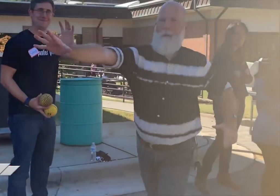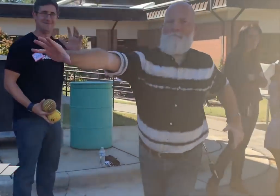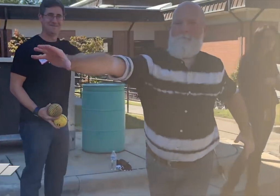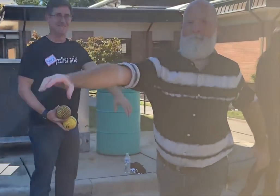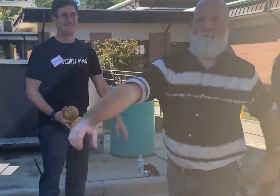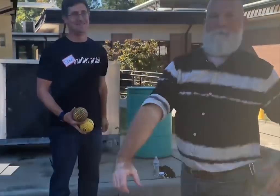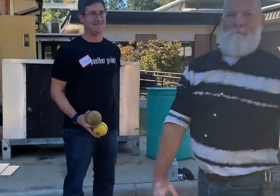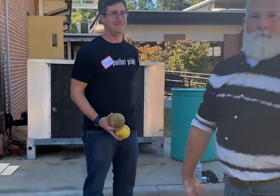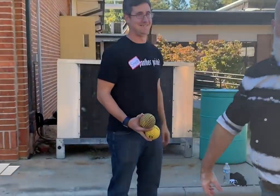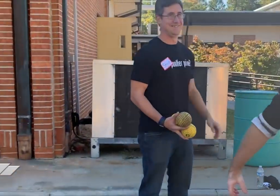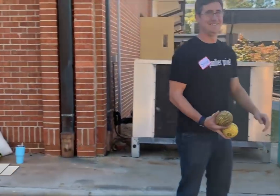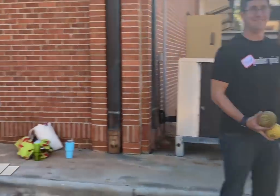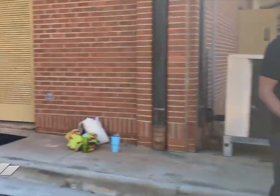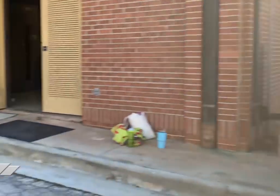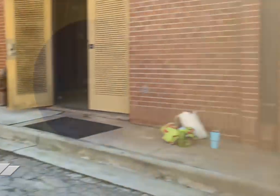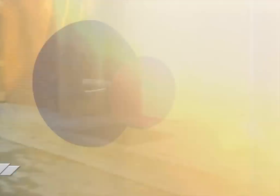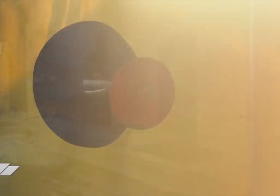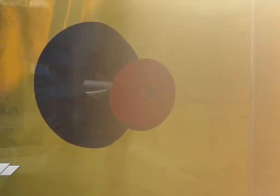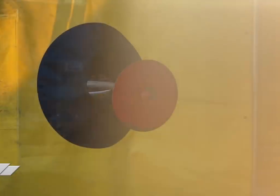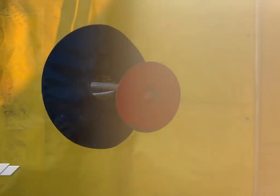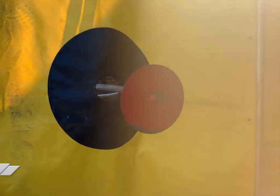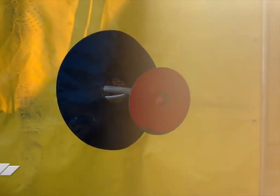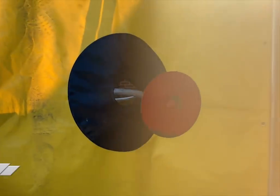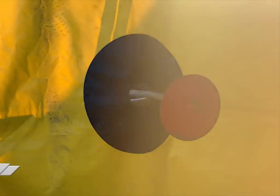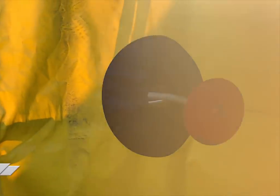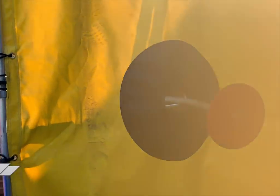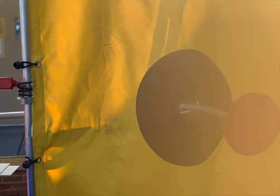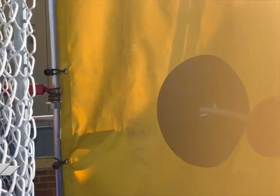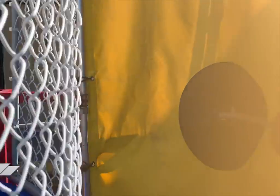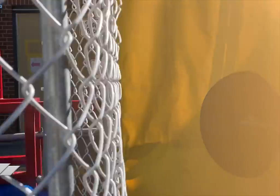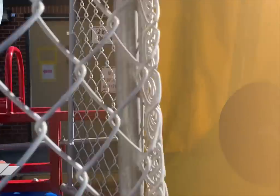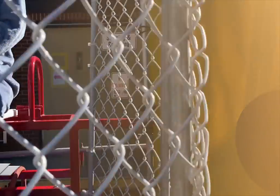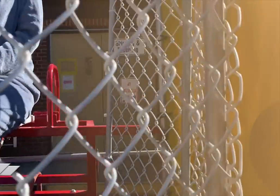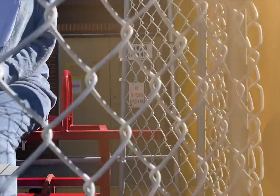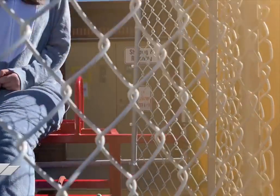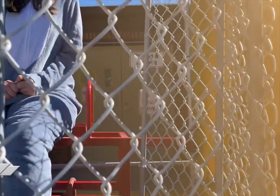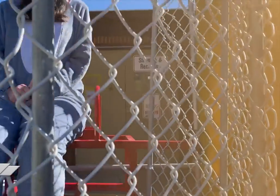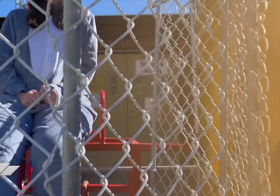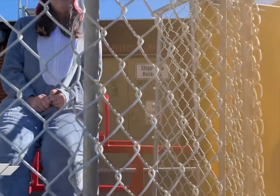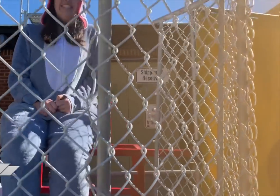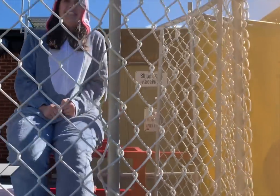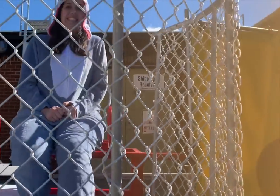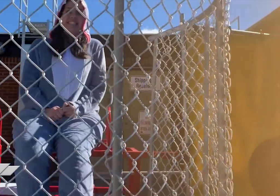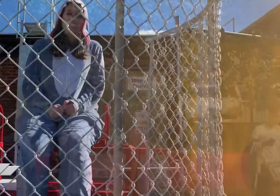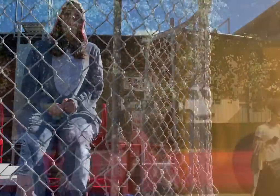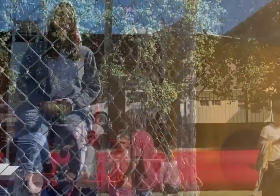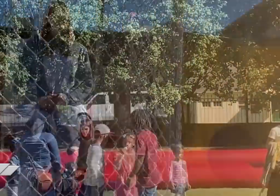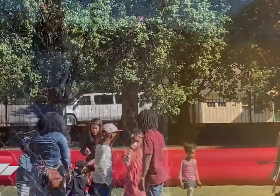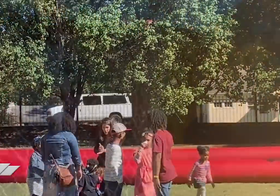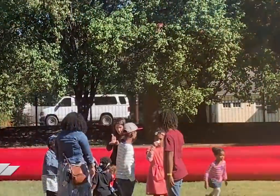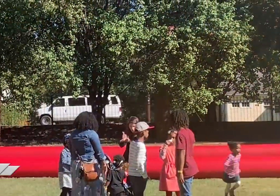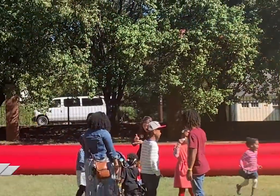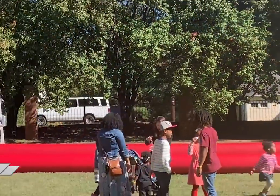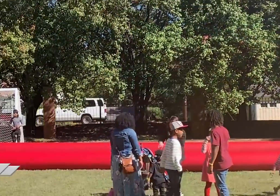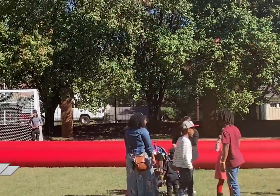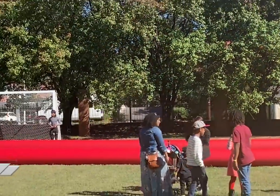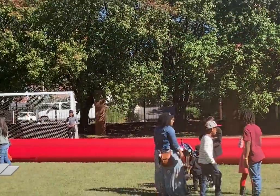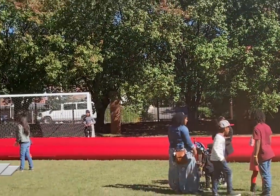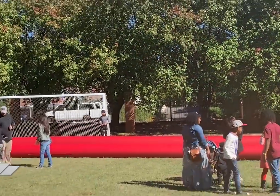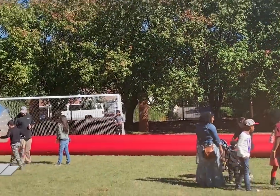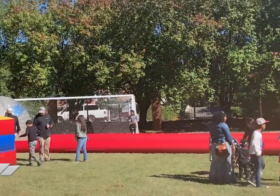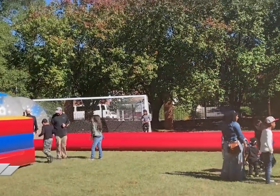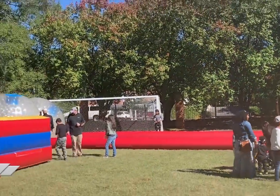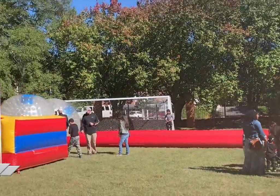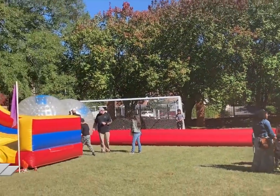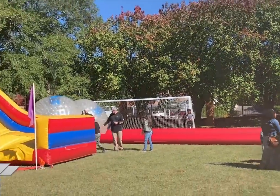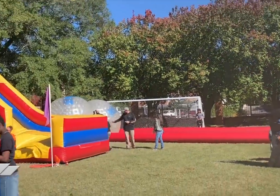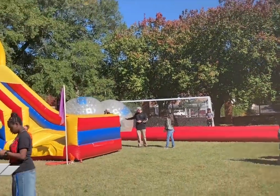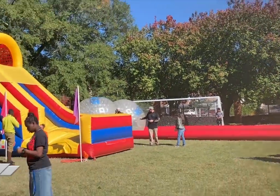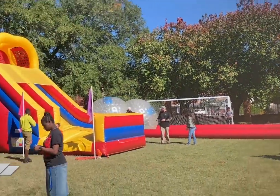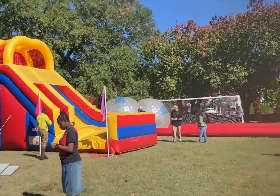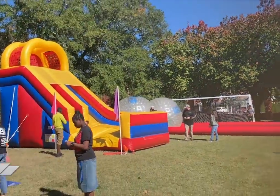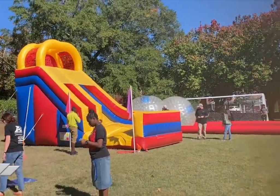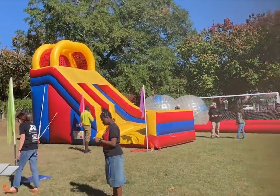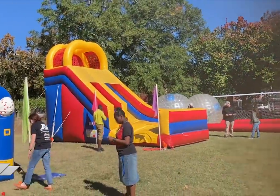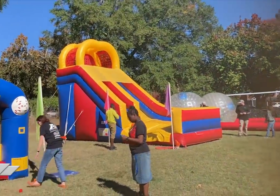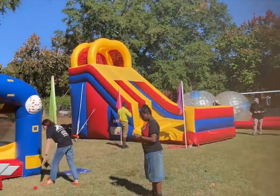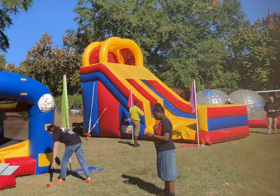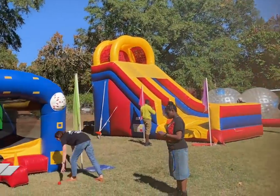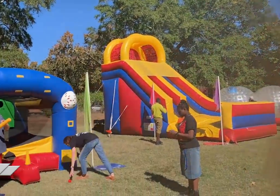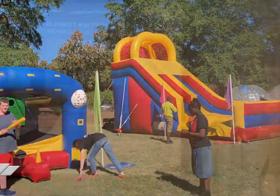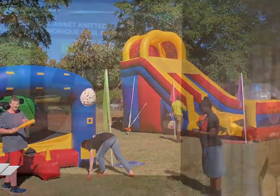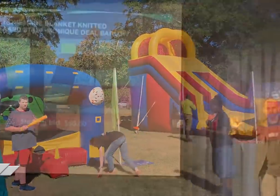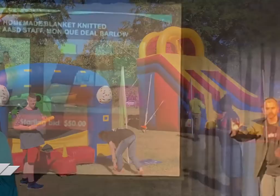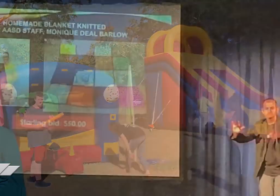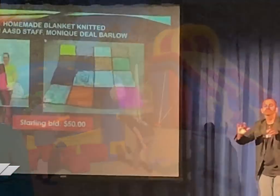This was an indoor and outdoor event with fun and games for all ages.